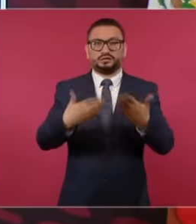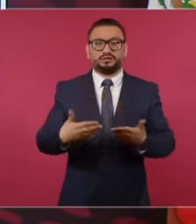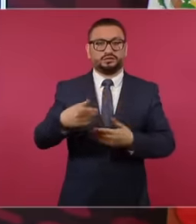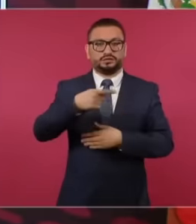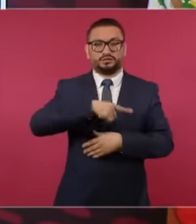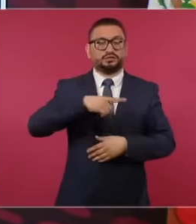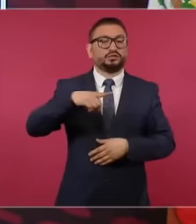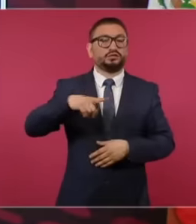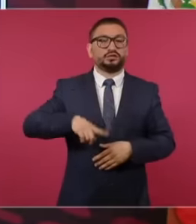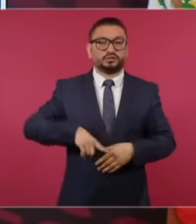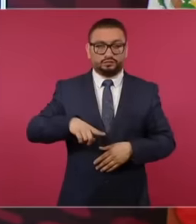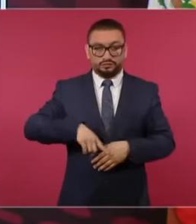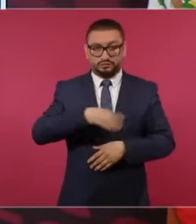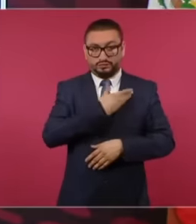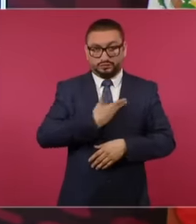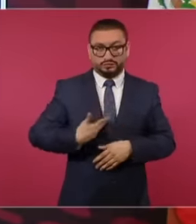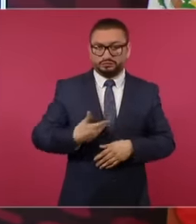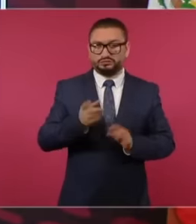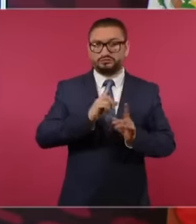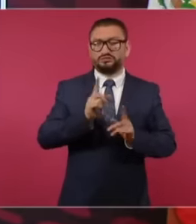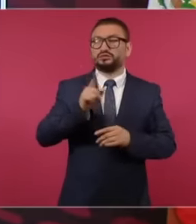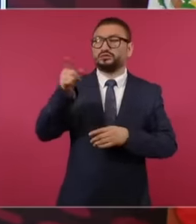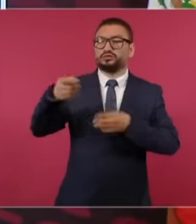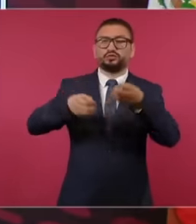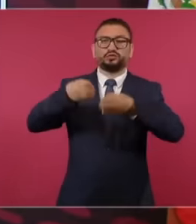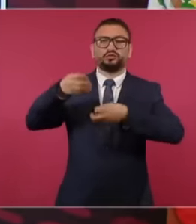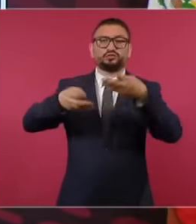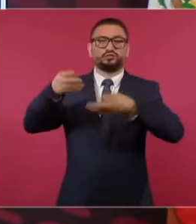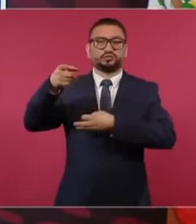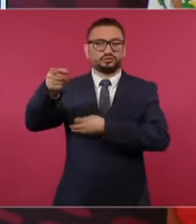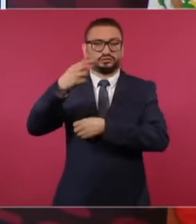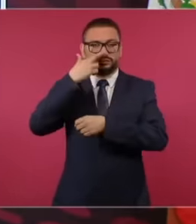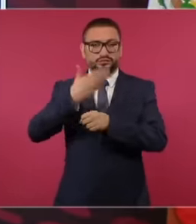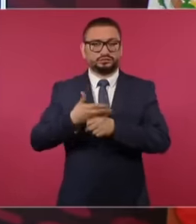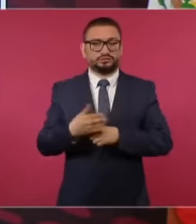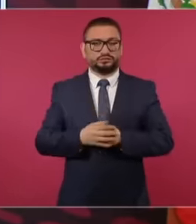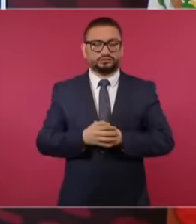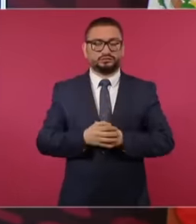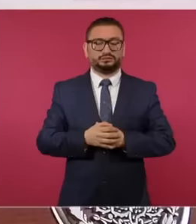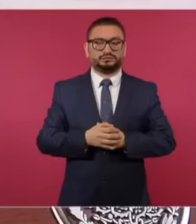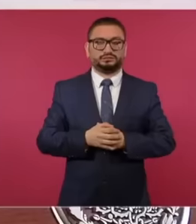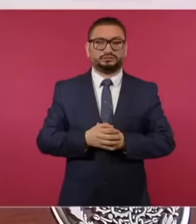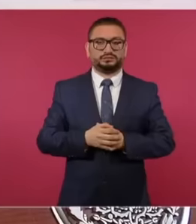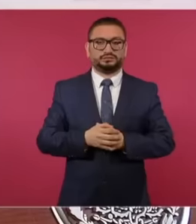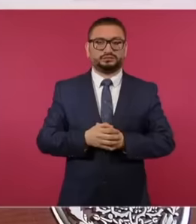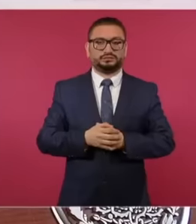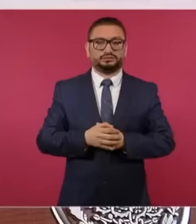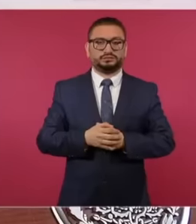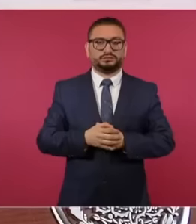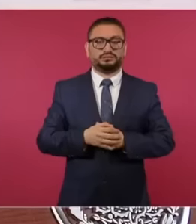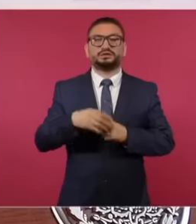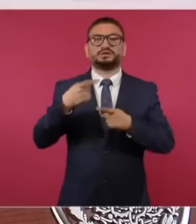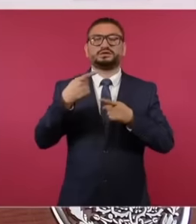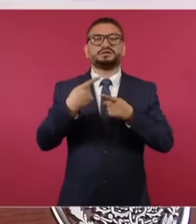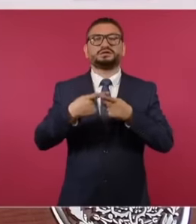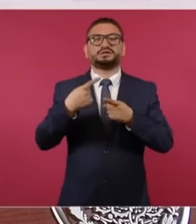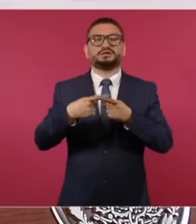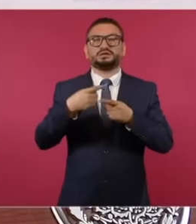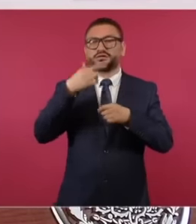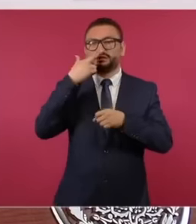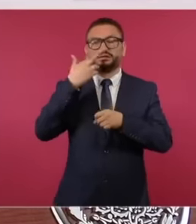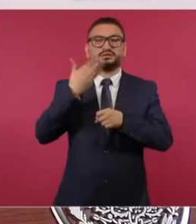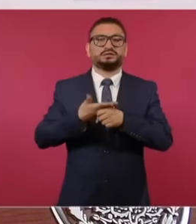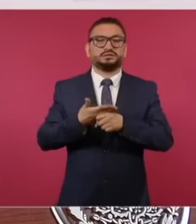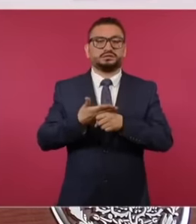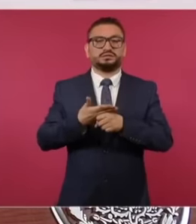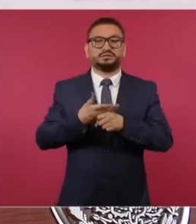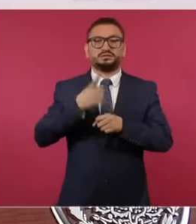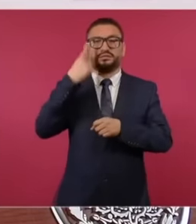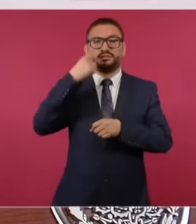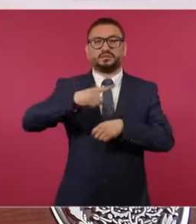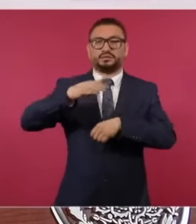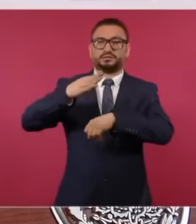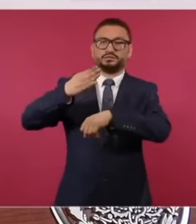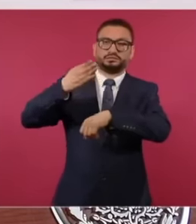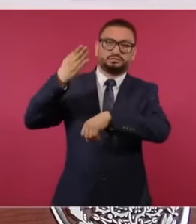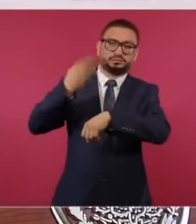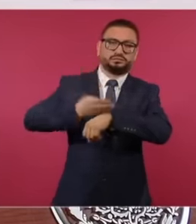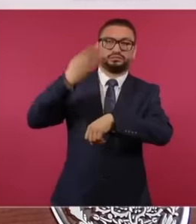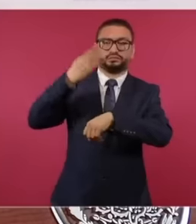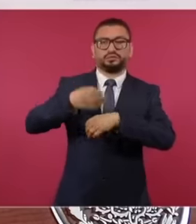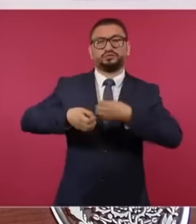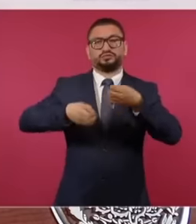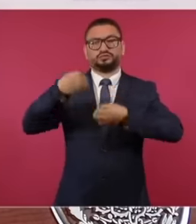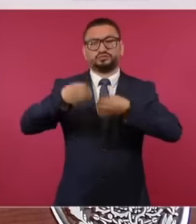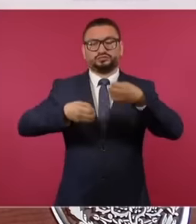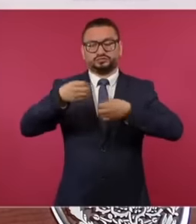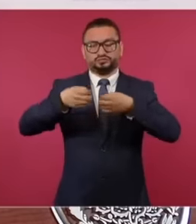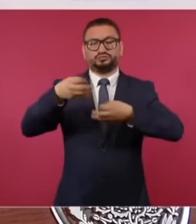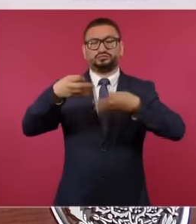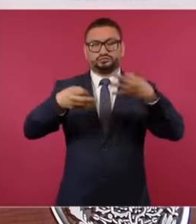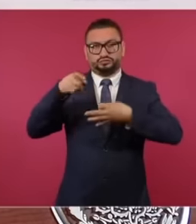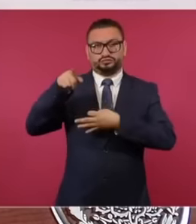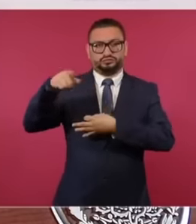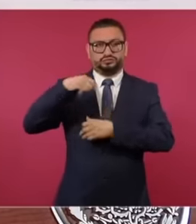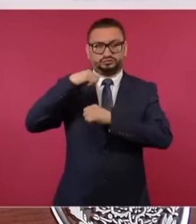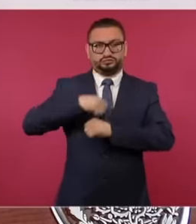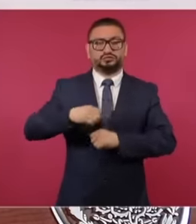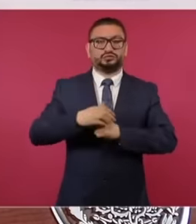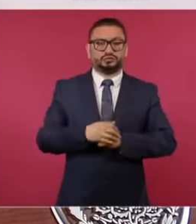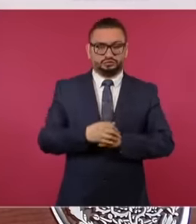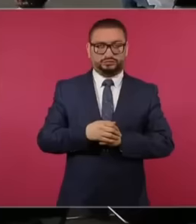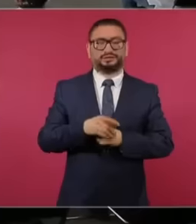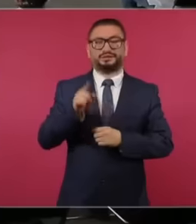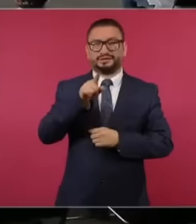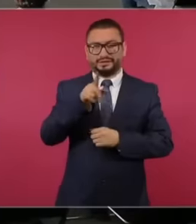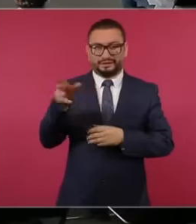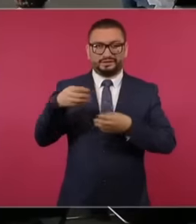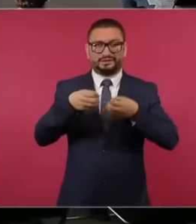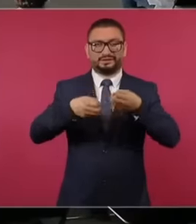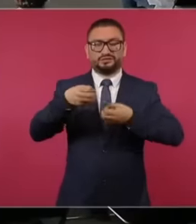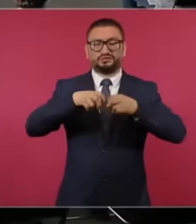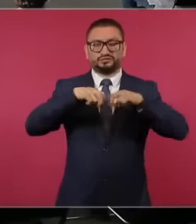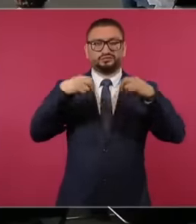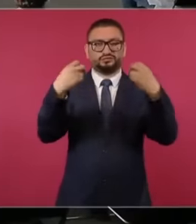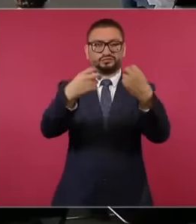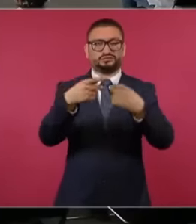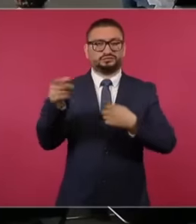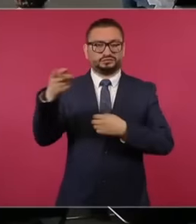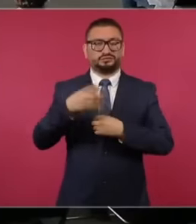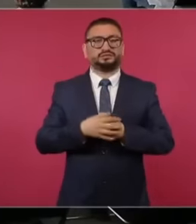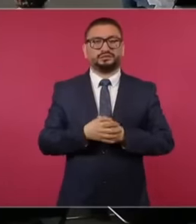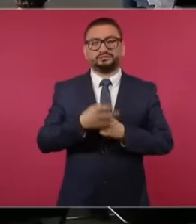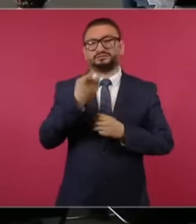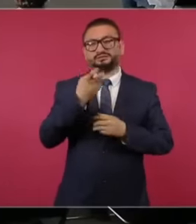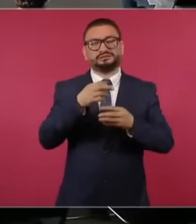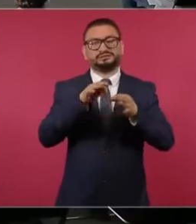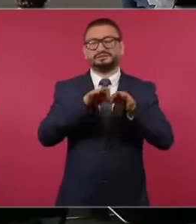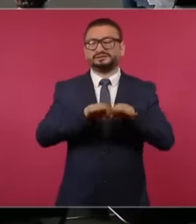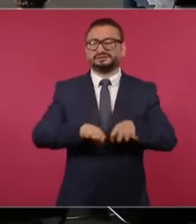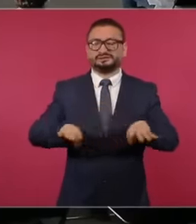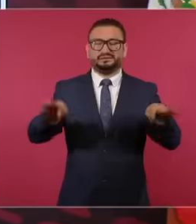judiciary who sanctions the judicial power, the judges, that is why it is very important